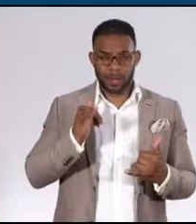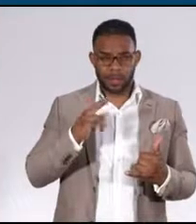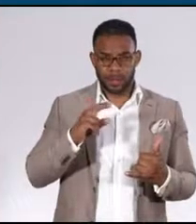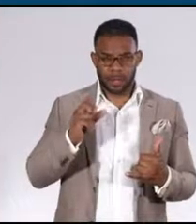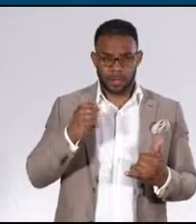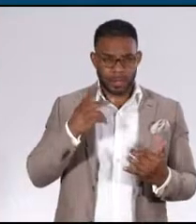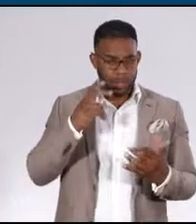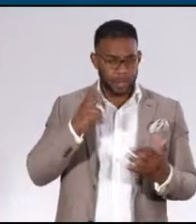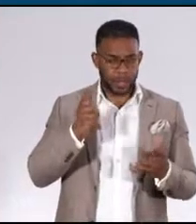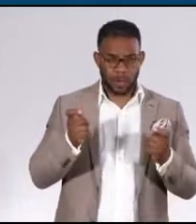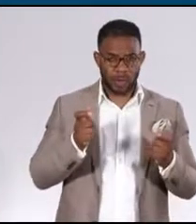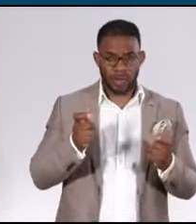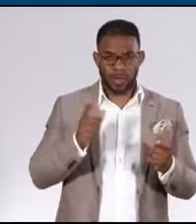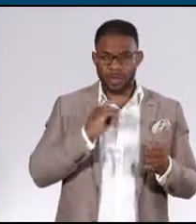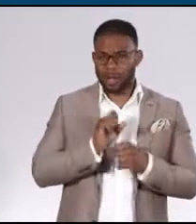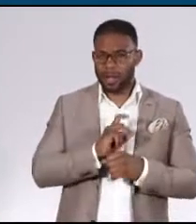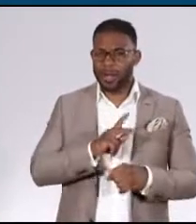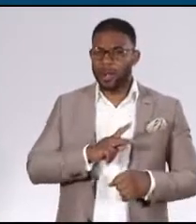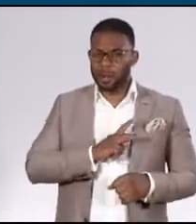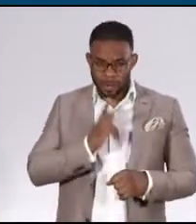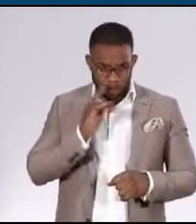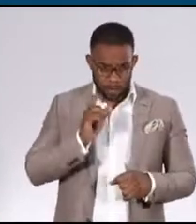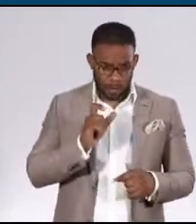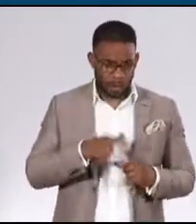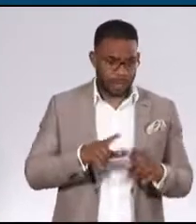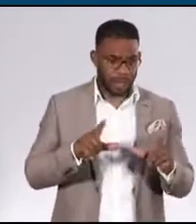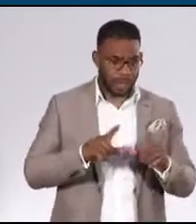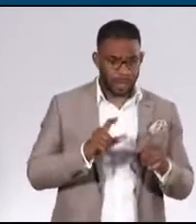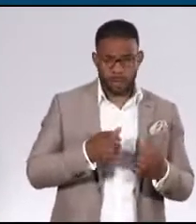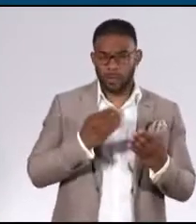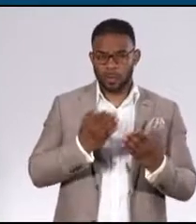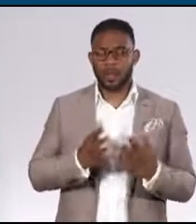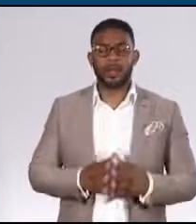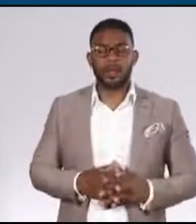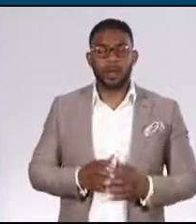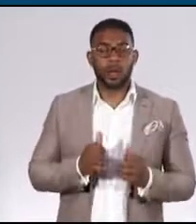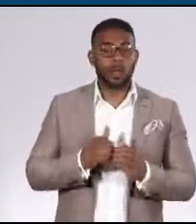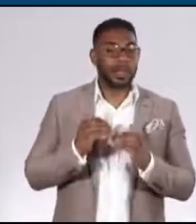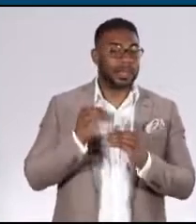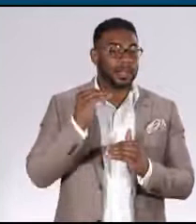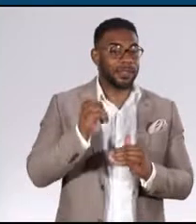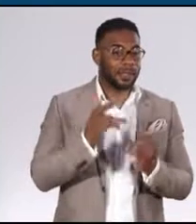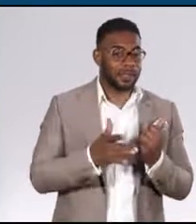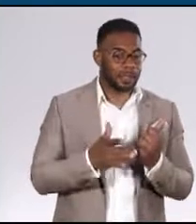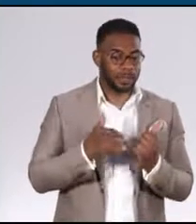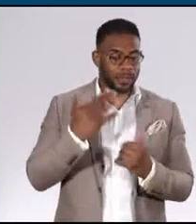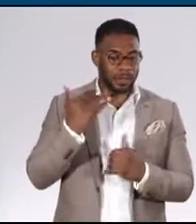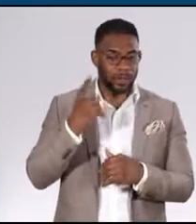You can really only purse one if you go through a license provider with advanced and technology for the last 20 years. Clearly there's